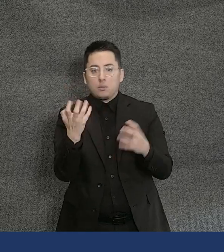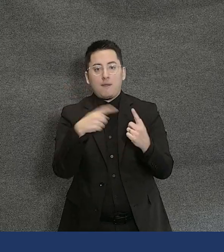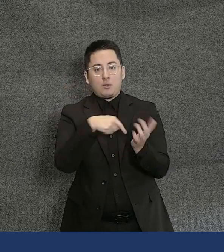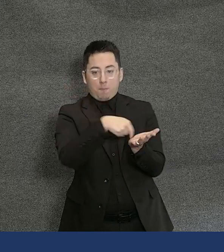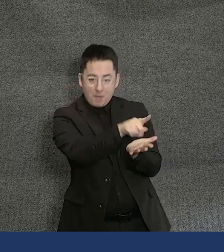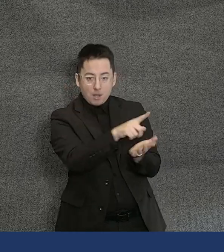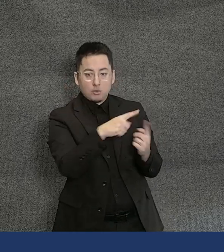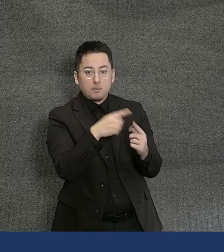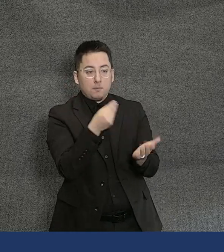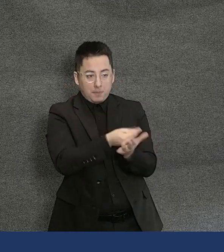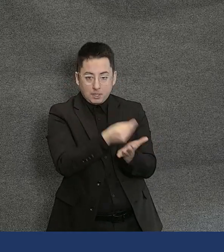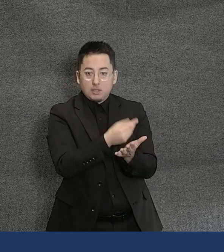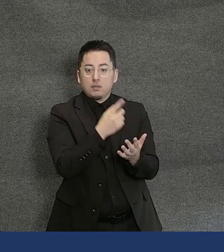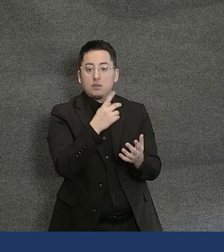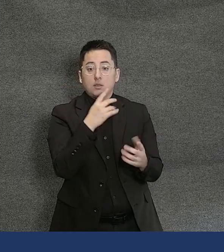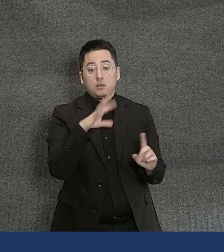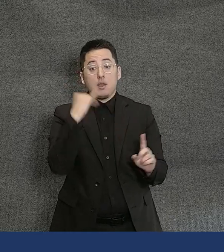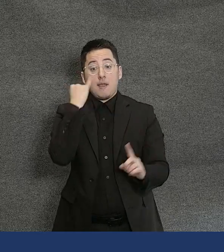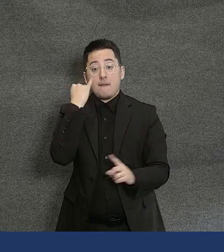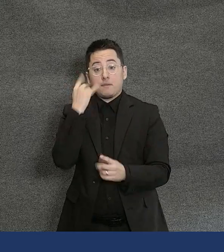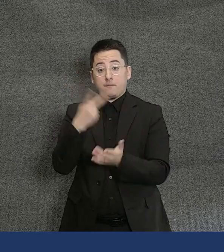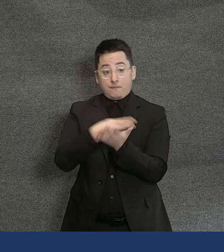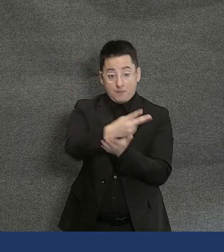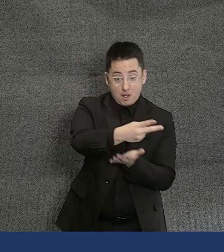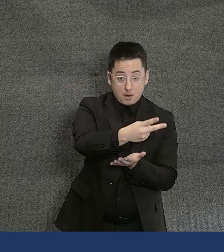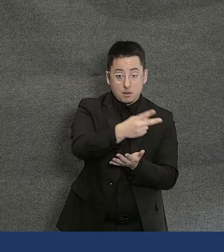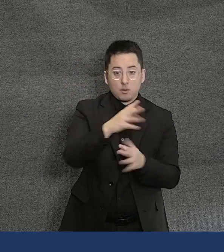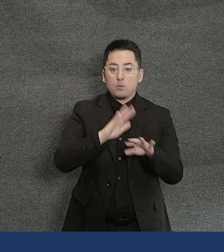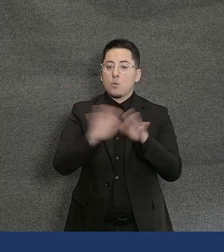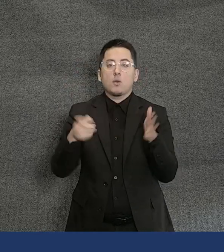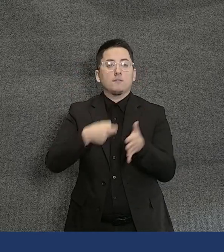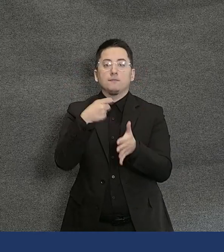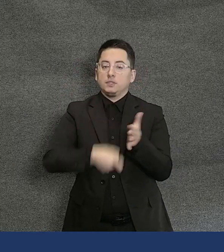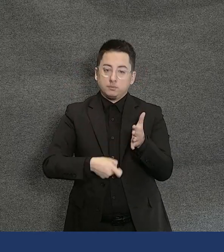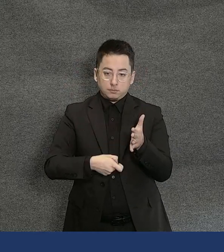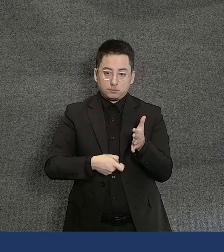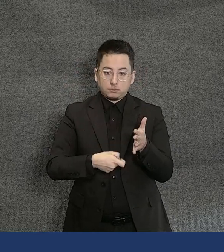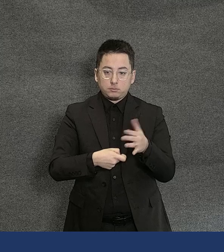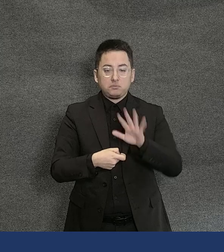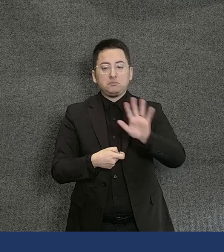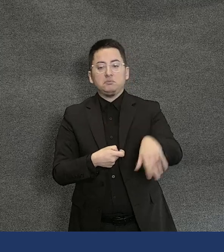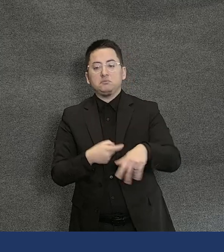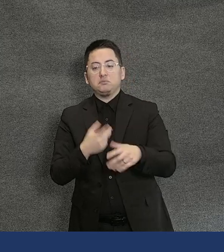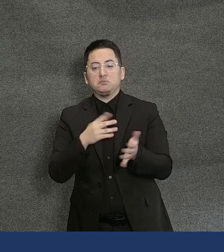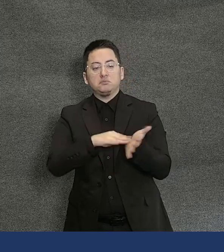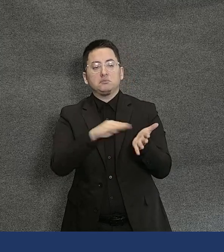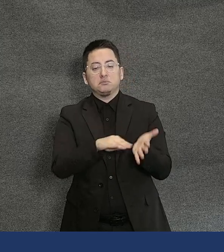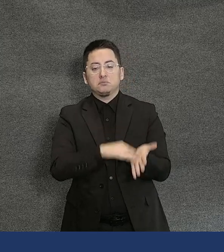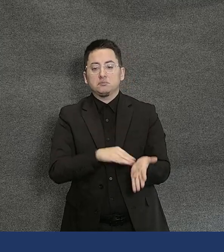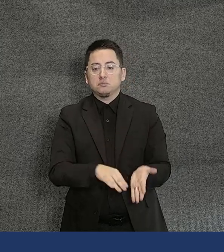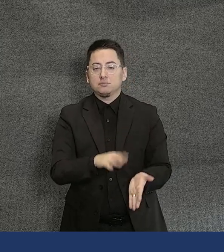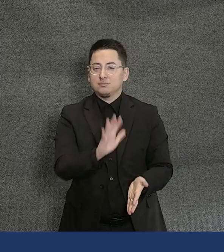for failures were not being adequately followed or enforced. So some of those playing around the margins, I admit,